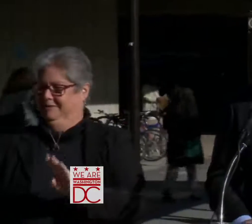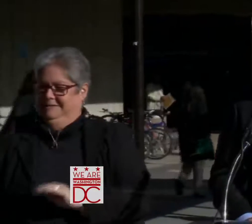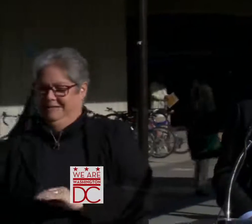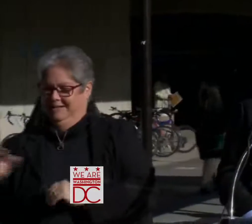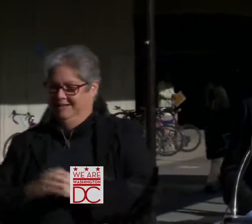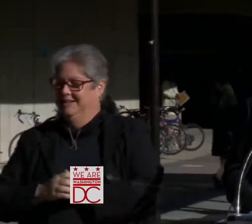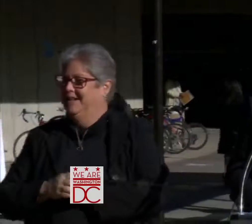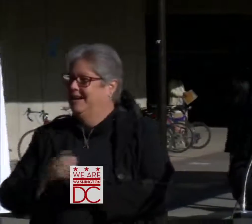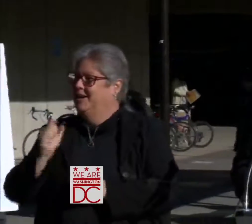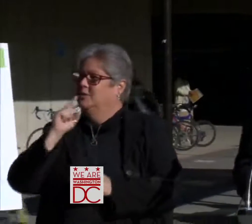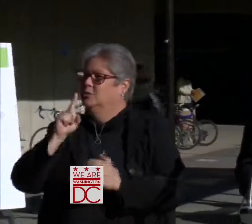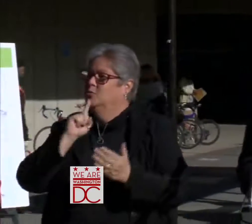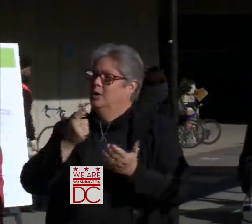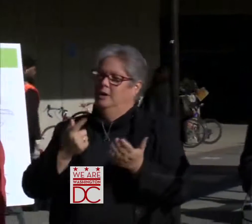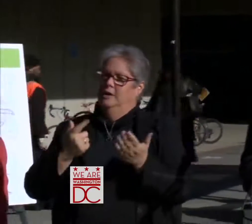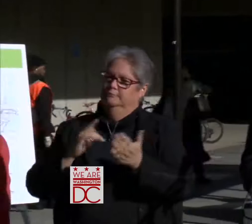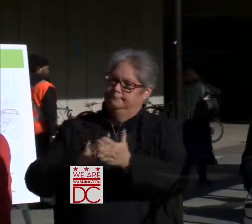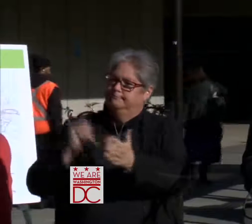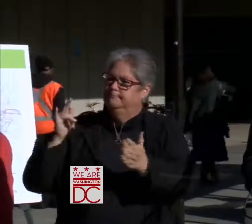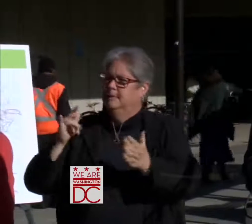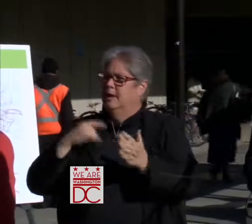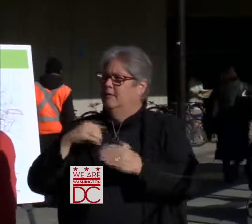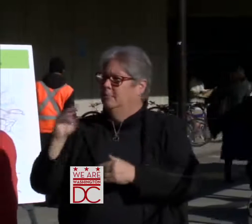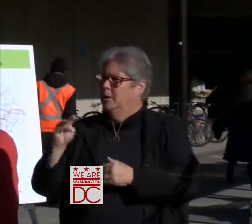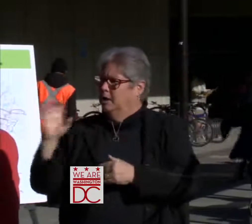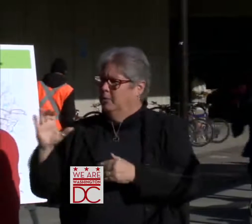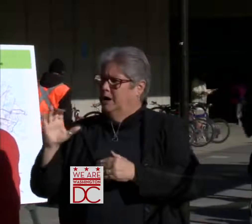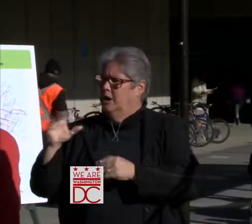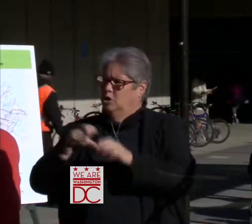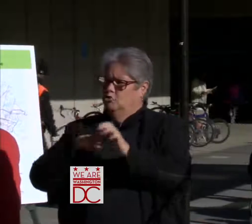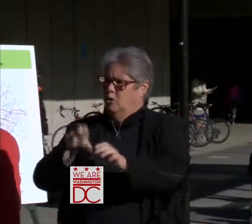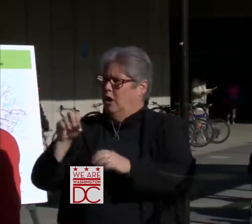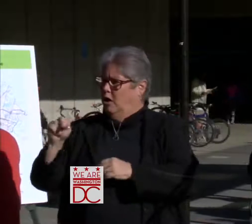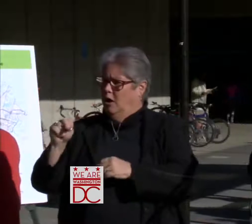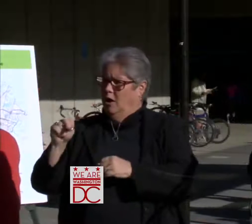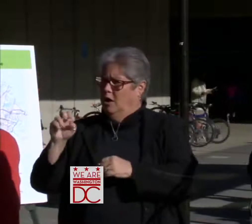TAKE ADVANTAGE OF THE MONTGOMERY COUNTY RIDE ON SHUTTLE BUS